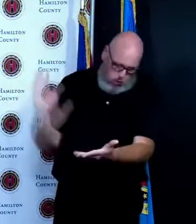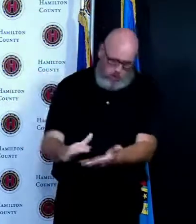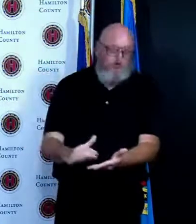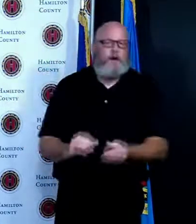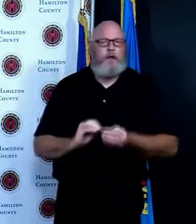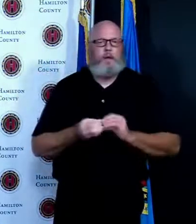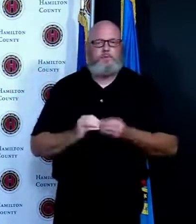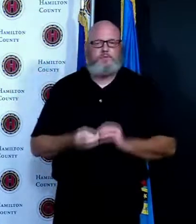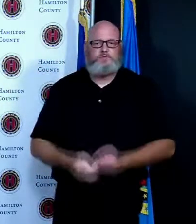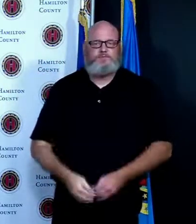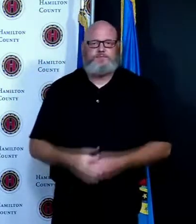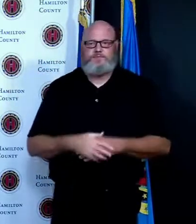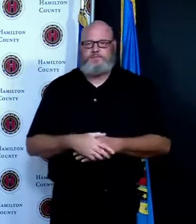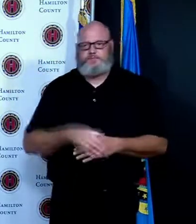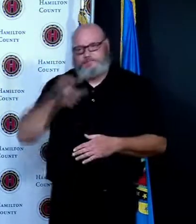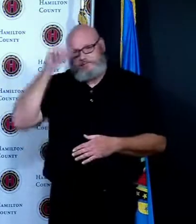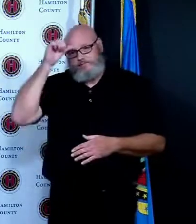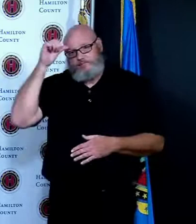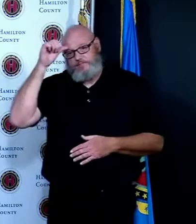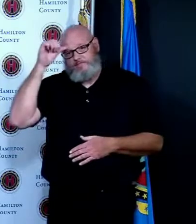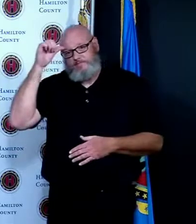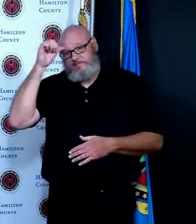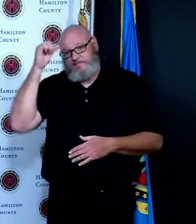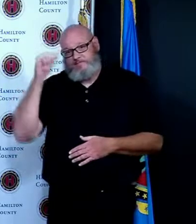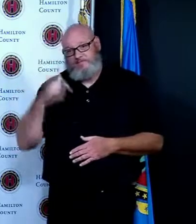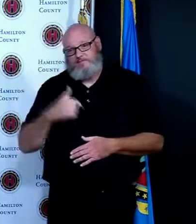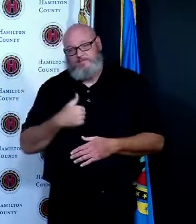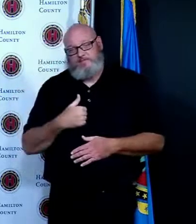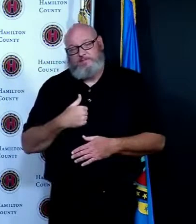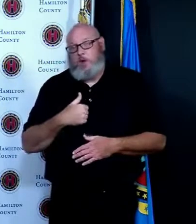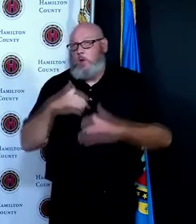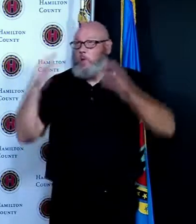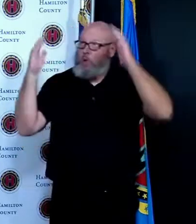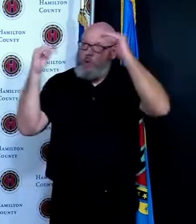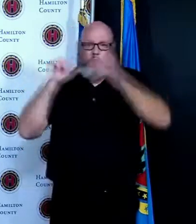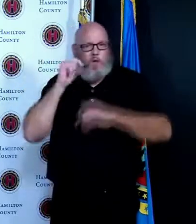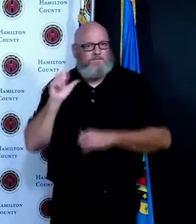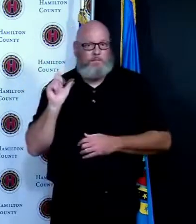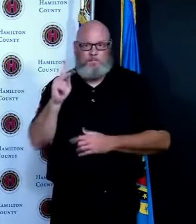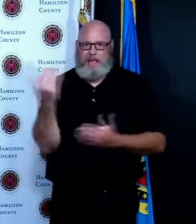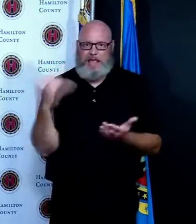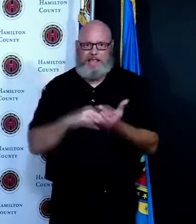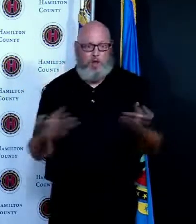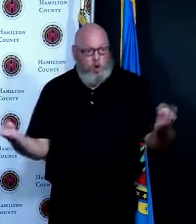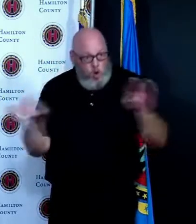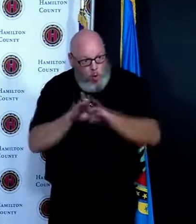go back to shutting down schools to shutting down businesses it's so disruptive and I think all of